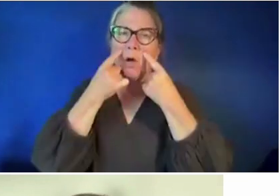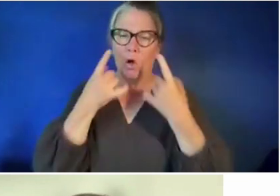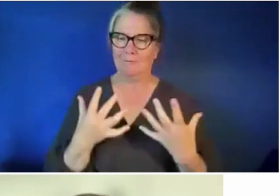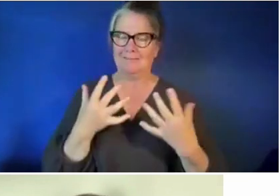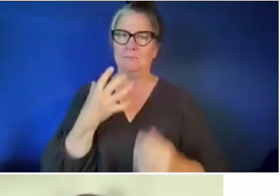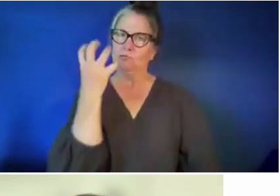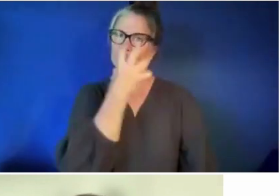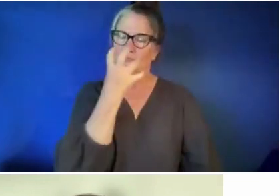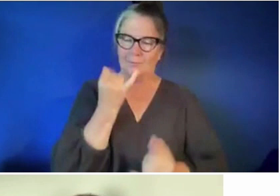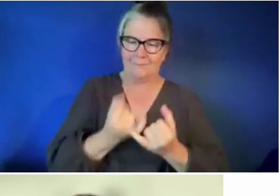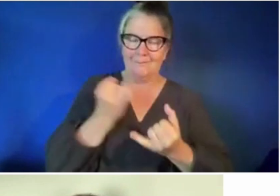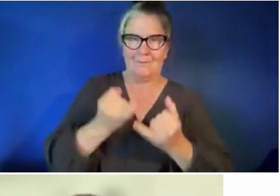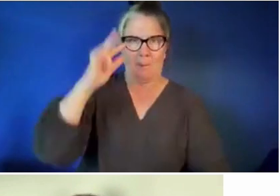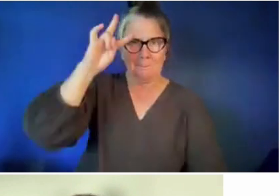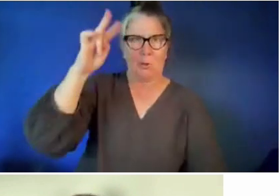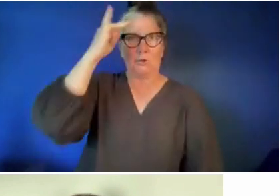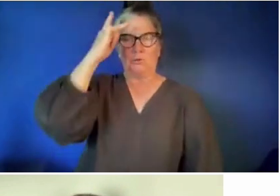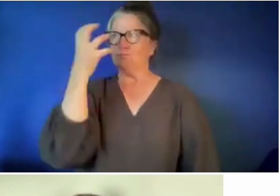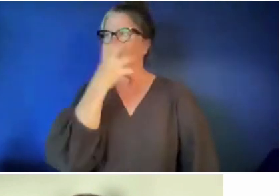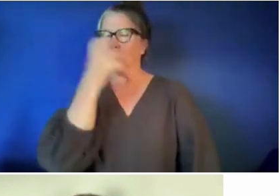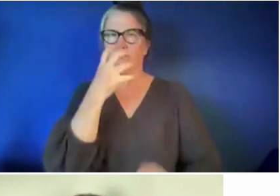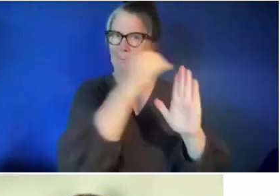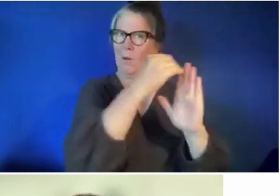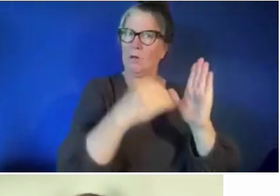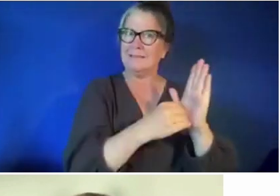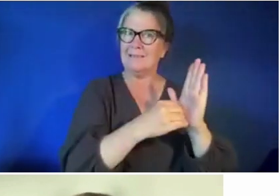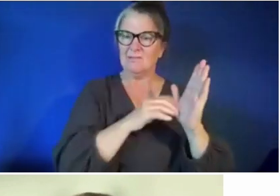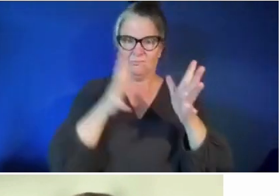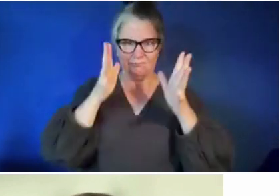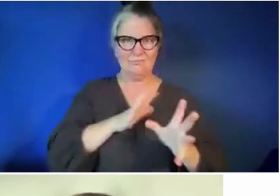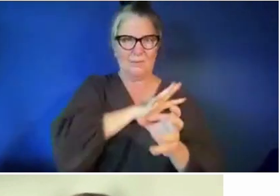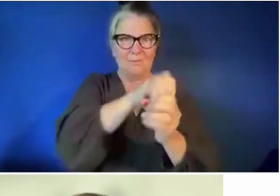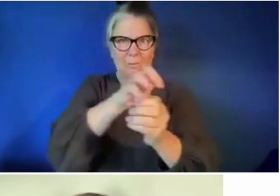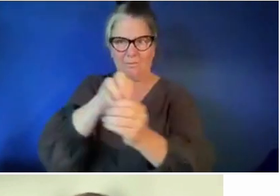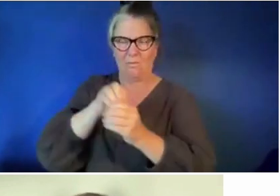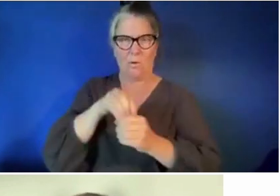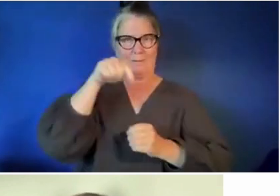and policy environment as well. So everything that we do is sort of connected.